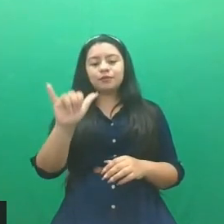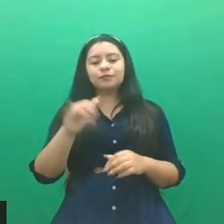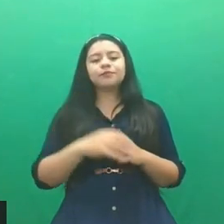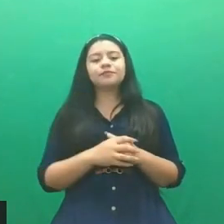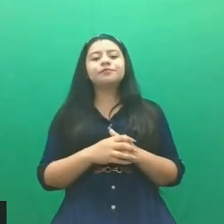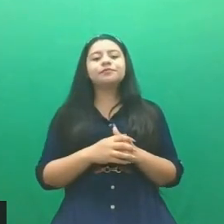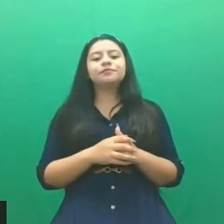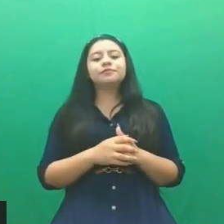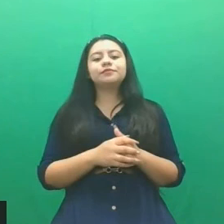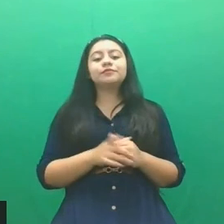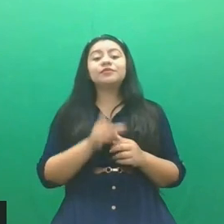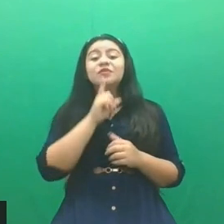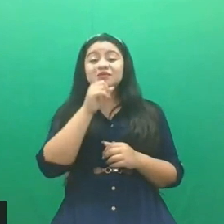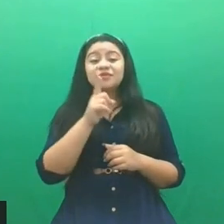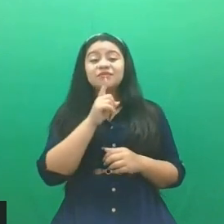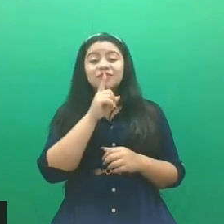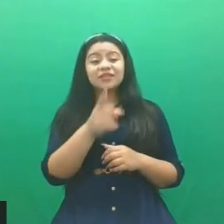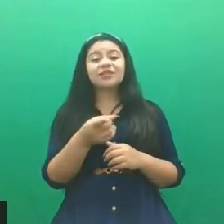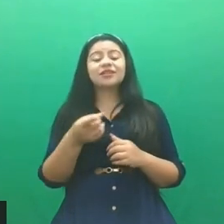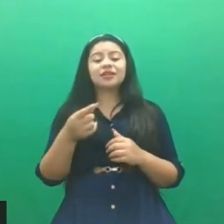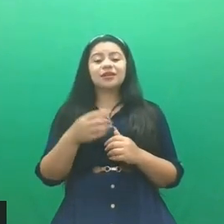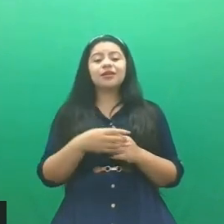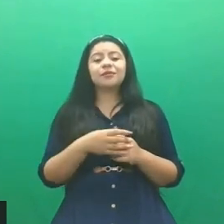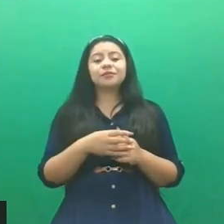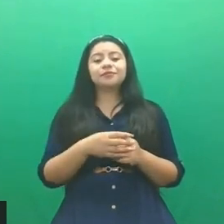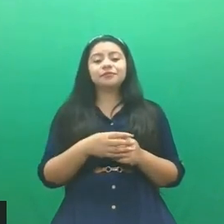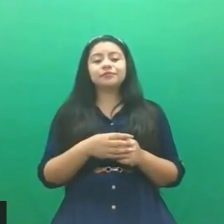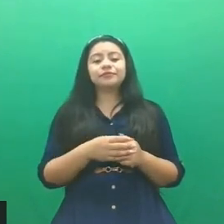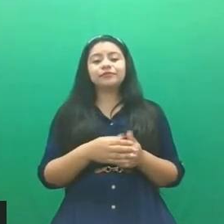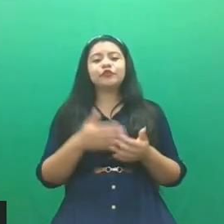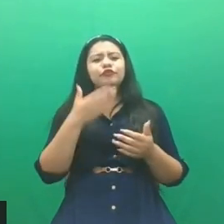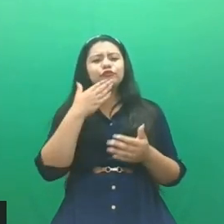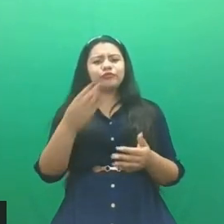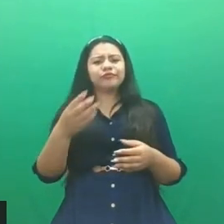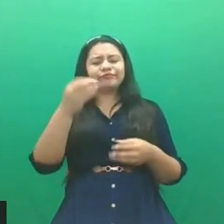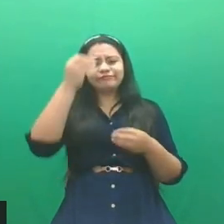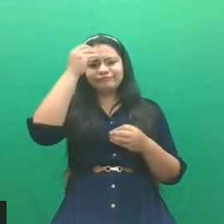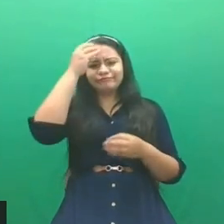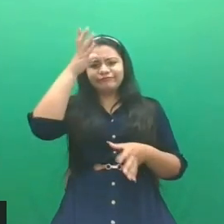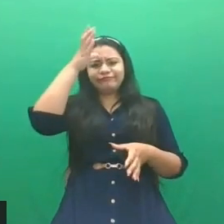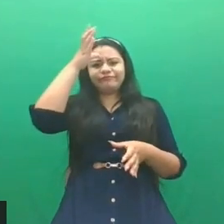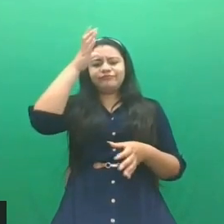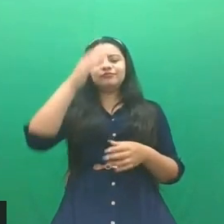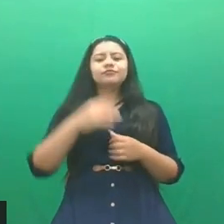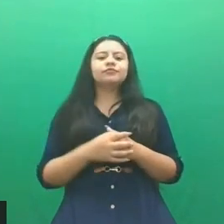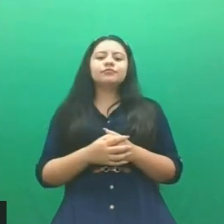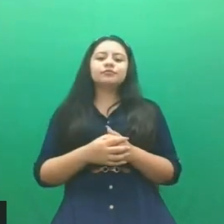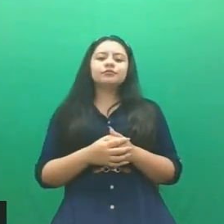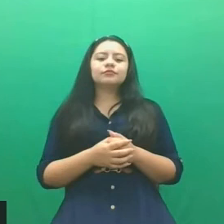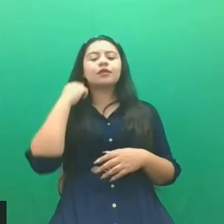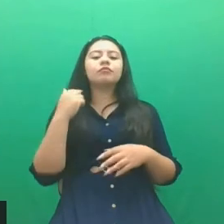the really practical takeaways in all of these technical trainings. And so just a few reminders.